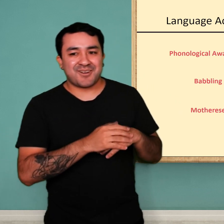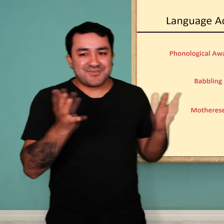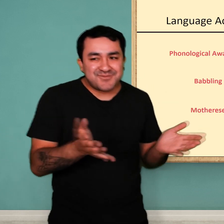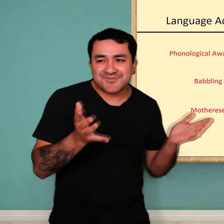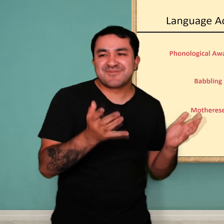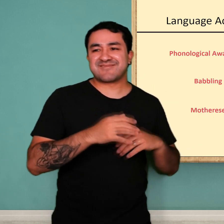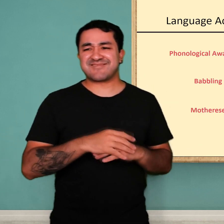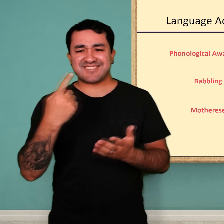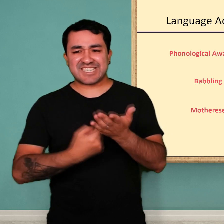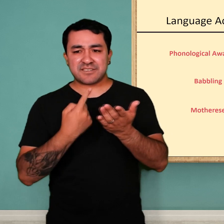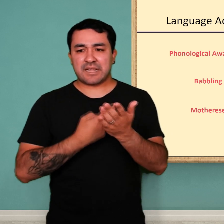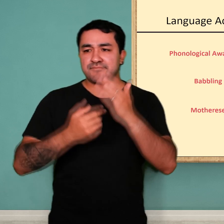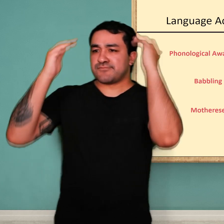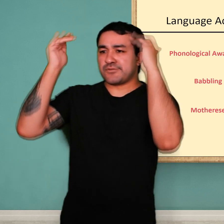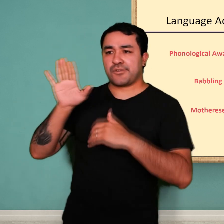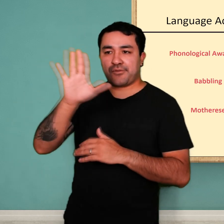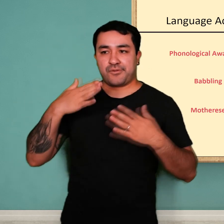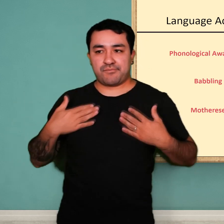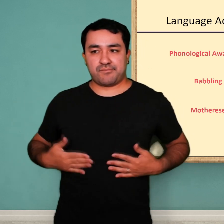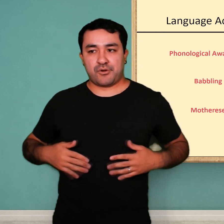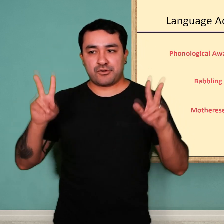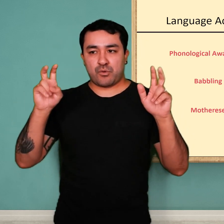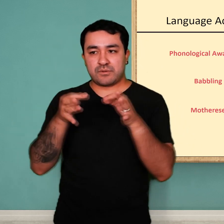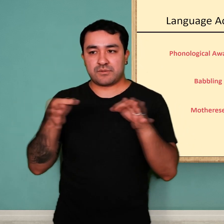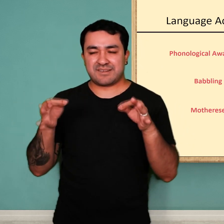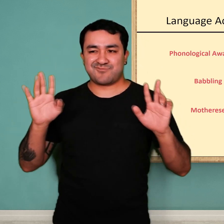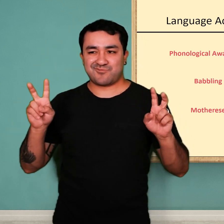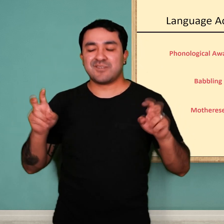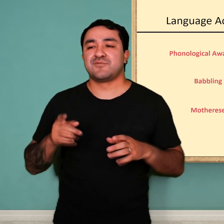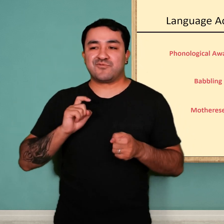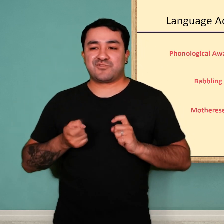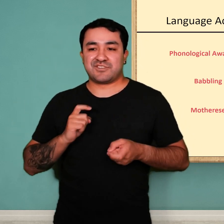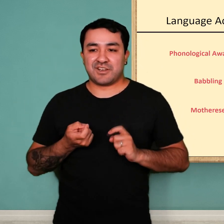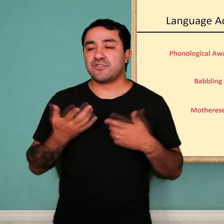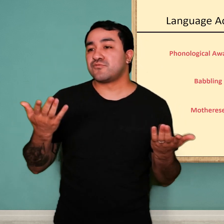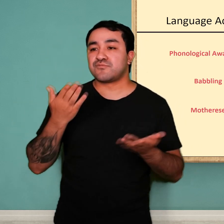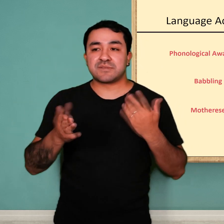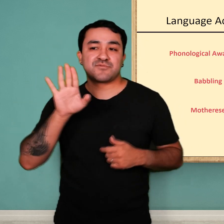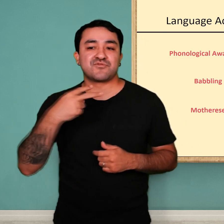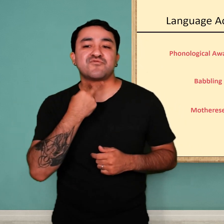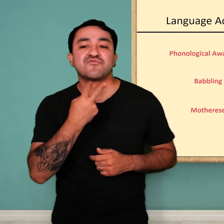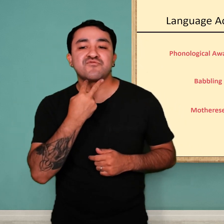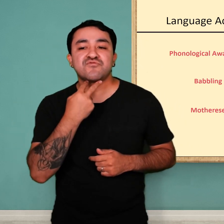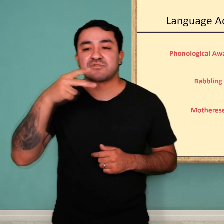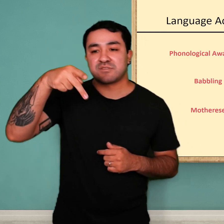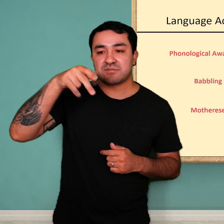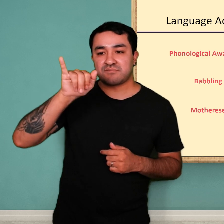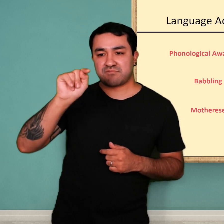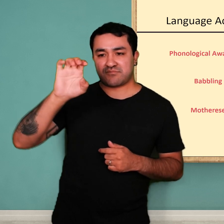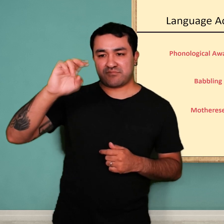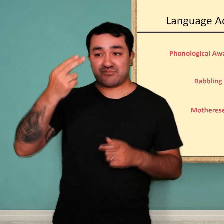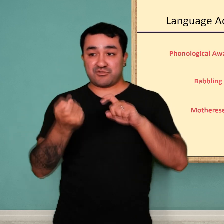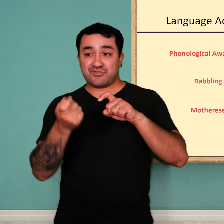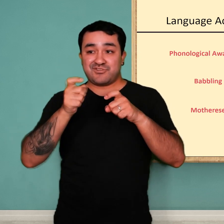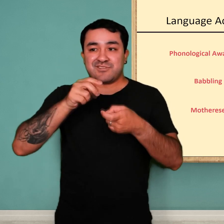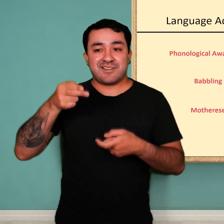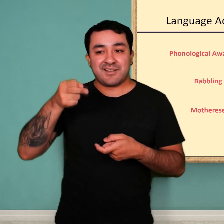by babbling back, agreeing, or using the target language naturally and spontaneously. Sometimes,